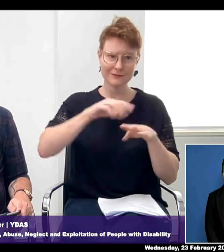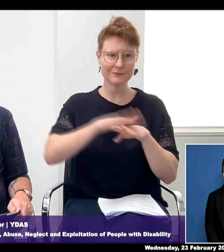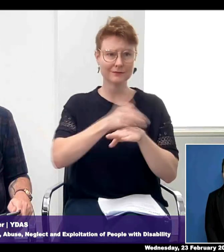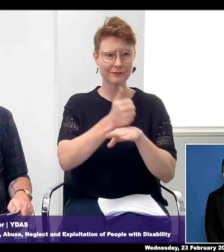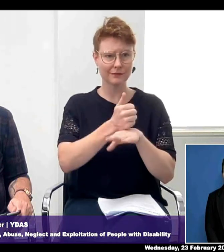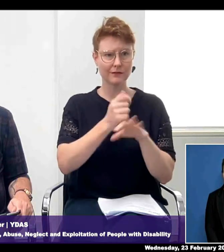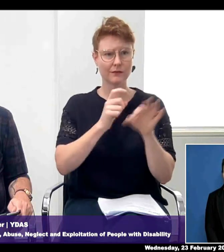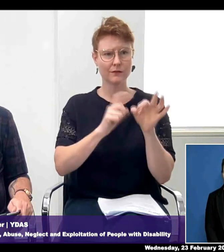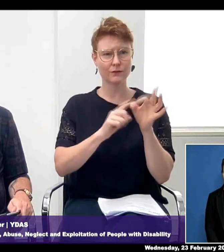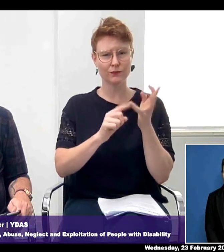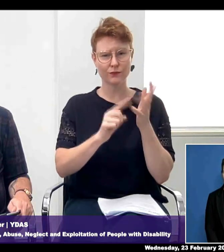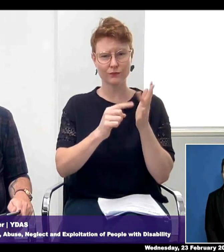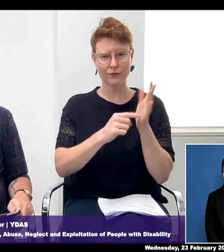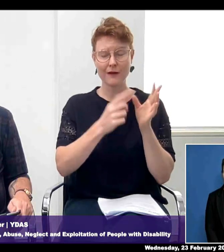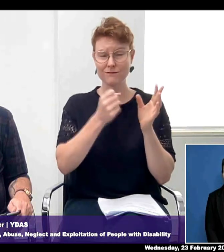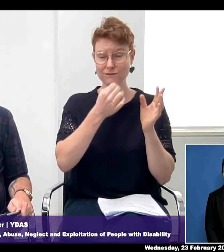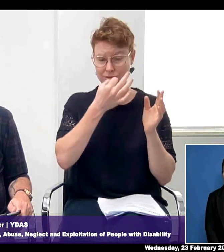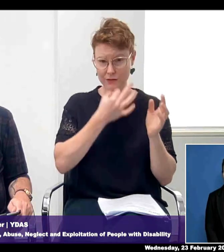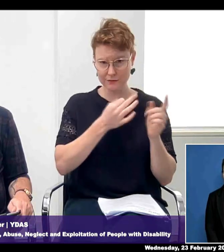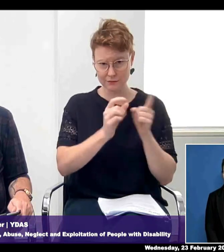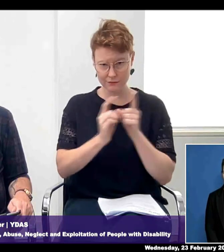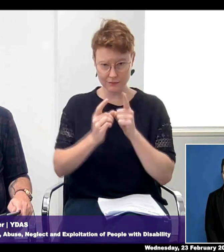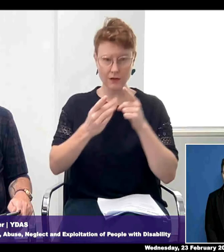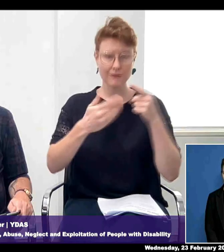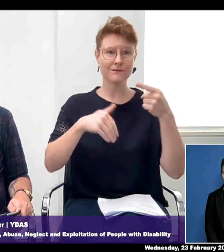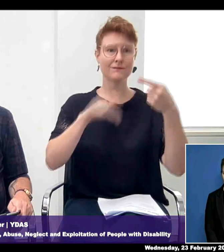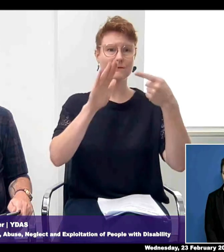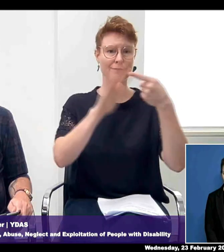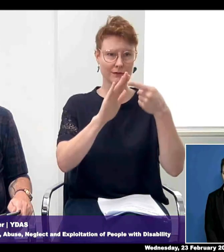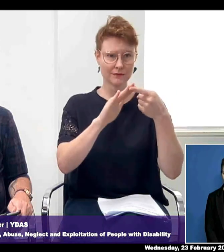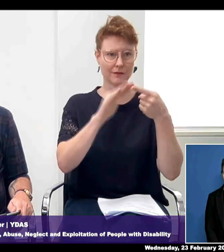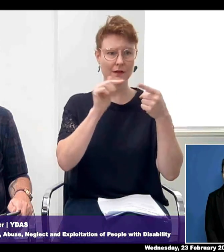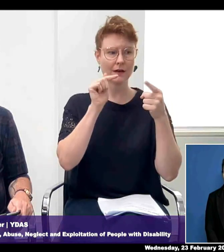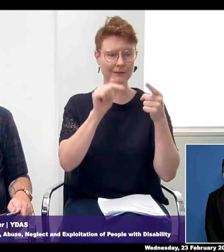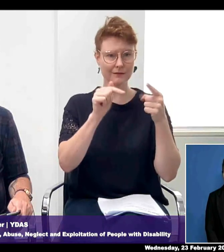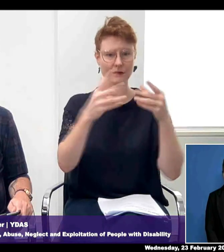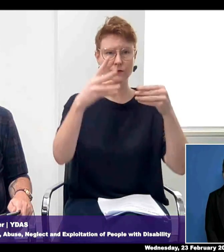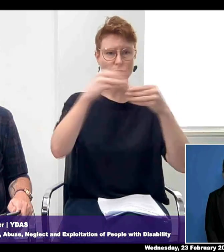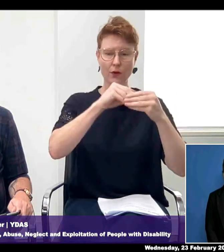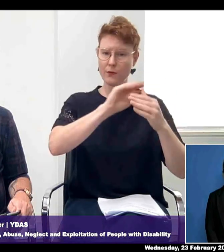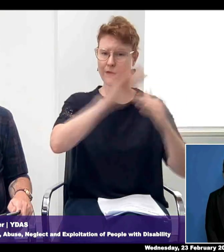What we want to see is that these quotas - well, a few things I suppose.